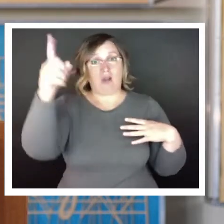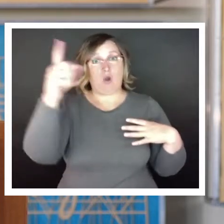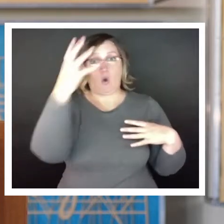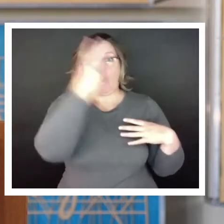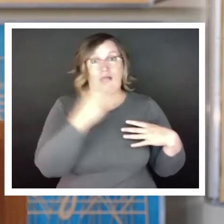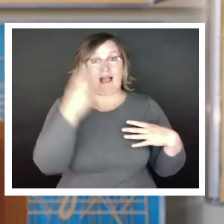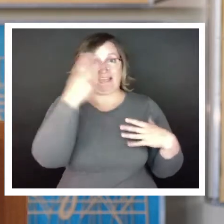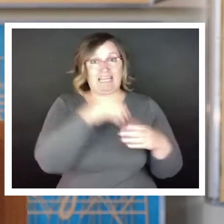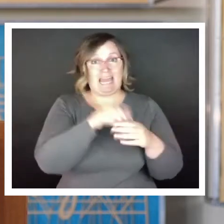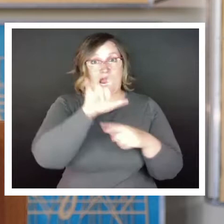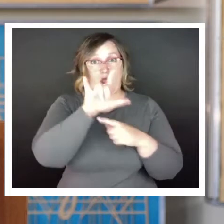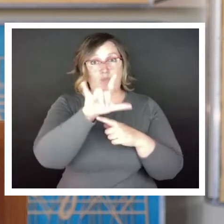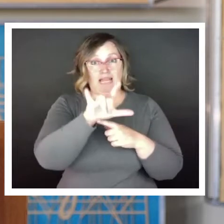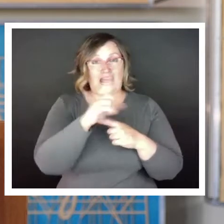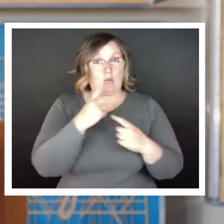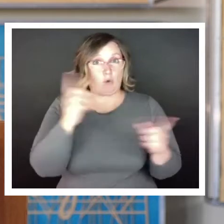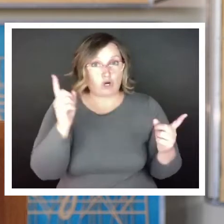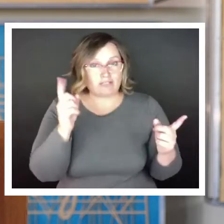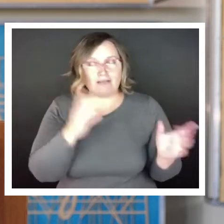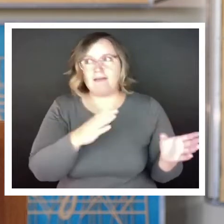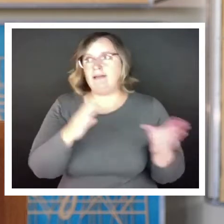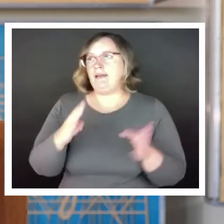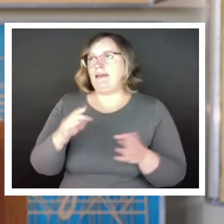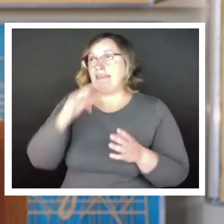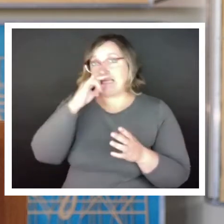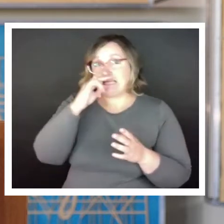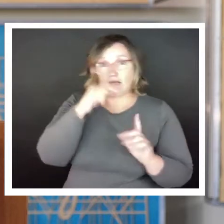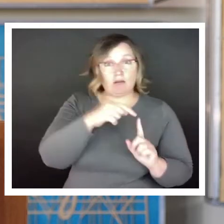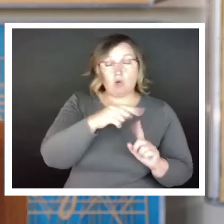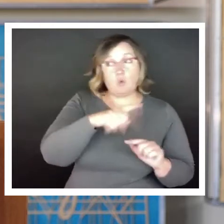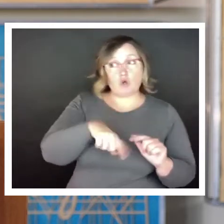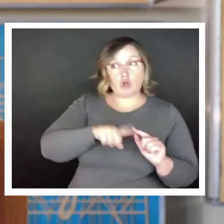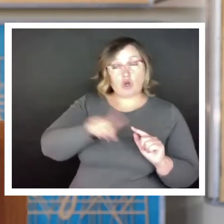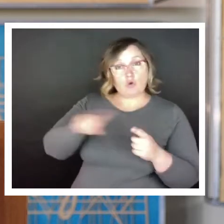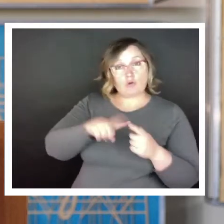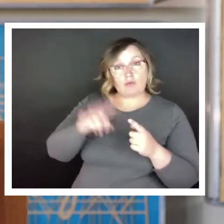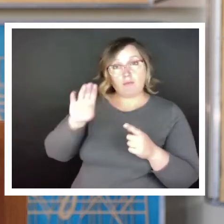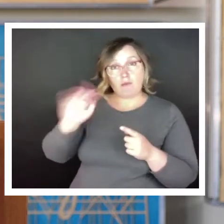The kid who couldn't go to the mall when I met her now has a job and she travels.